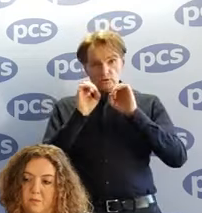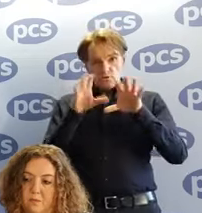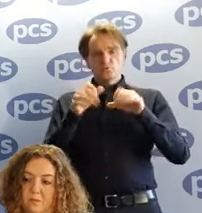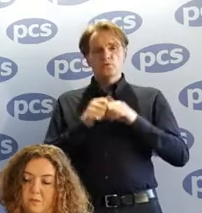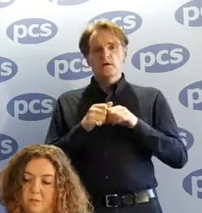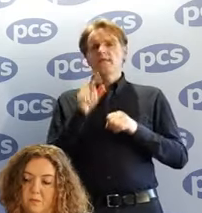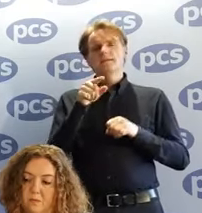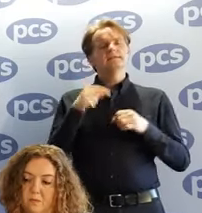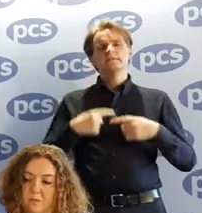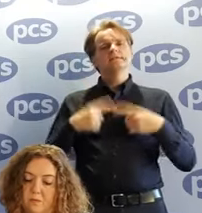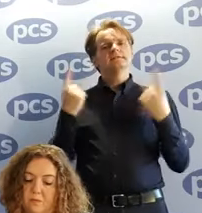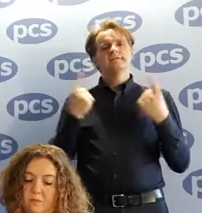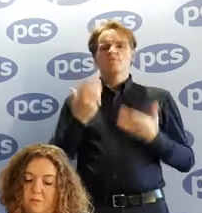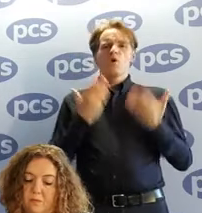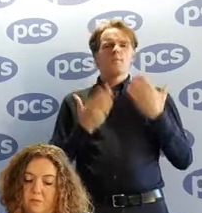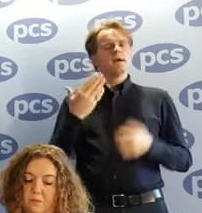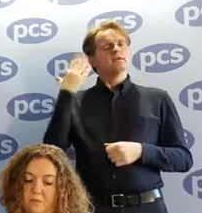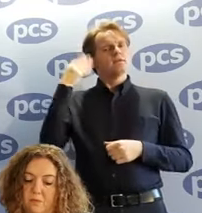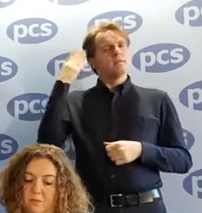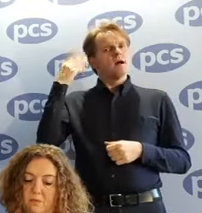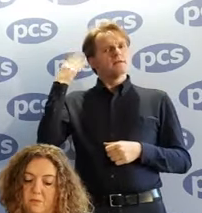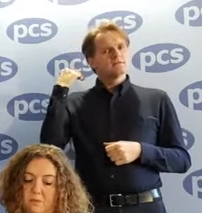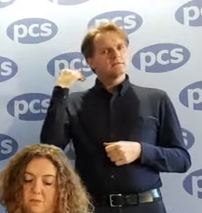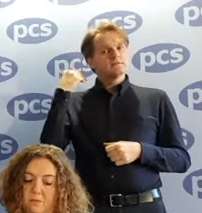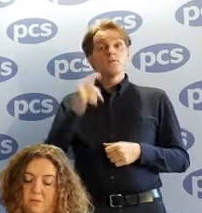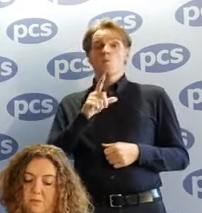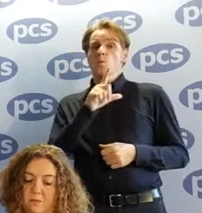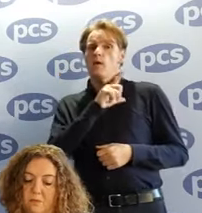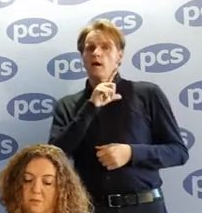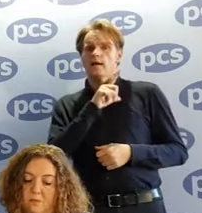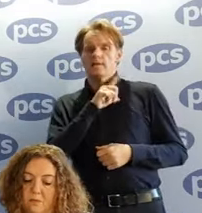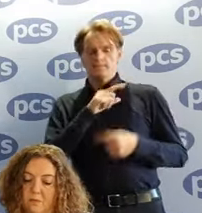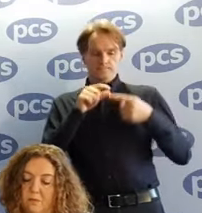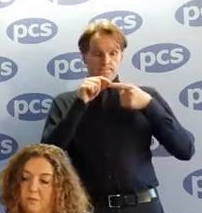anything we've done in the past in two ways. Firstly we are guaranteeing if